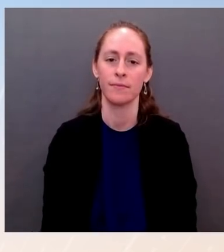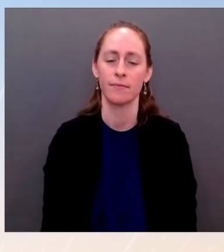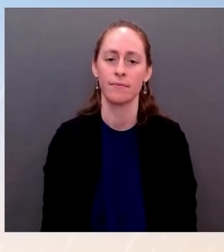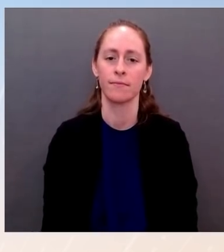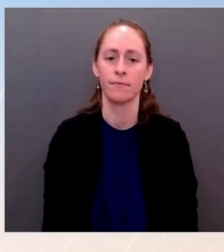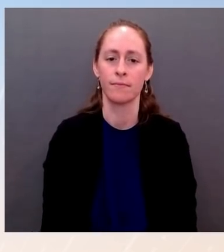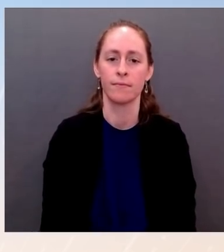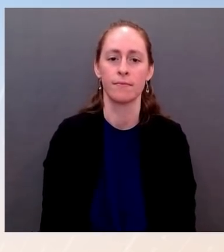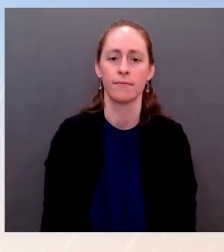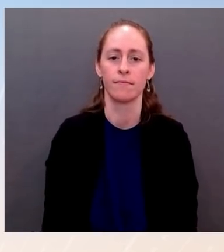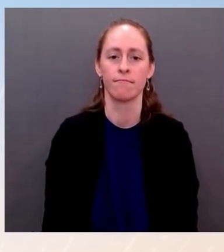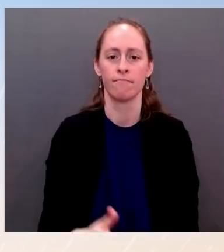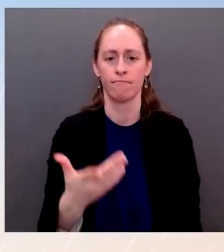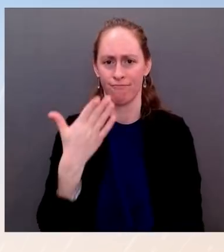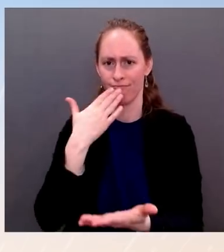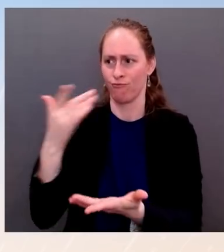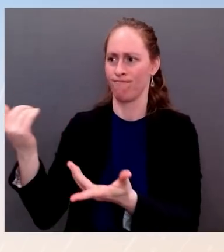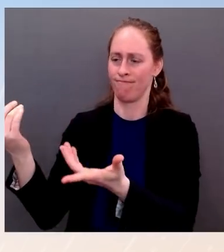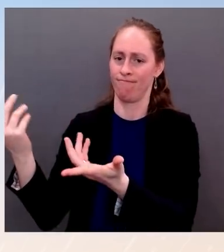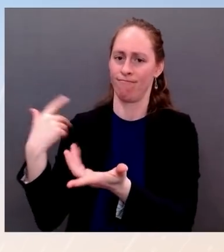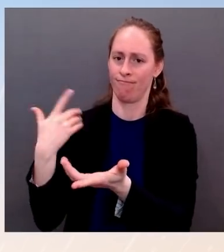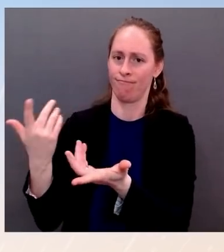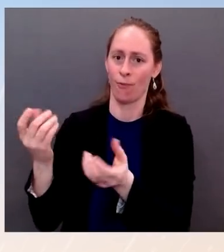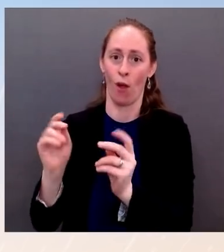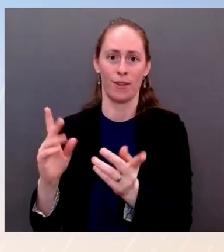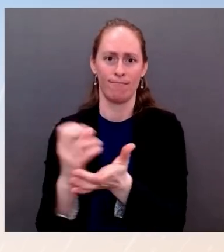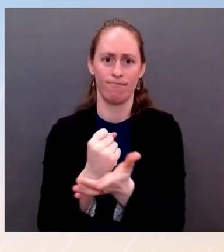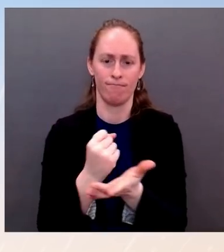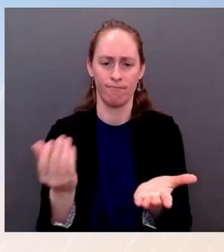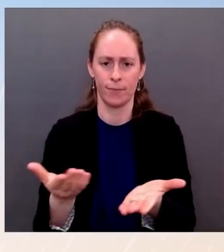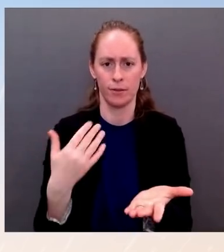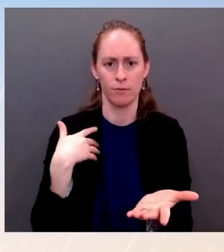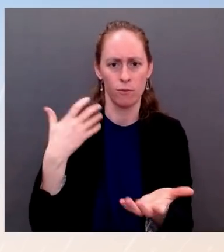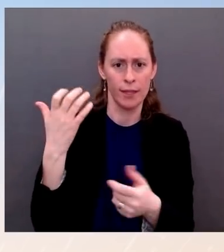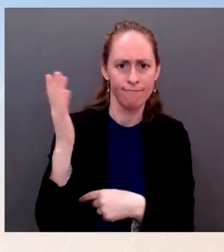on the situation in Russia and Ukraine, and then I'd be happy to take your questions.